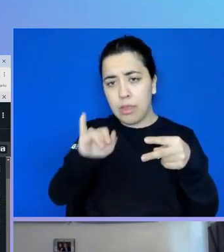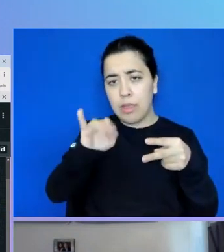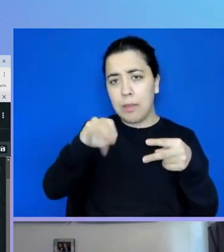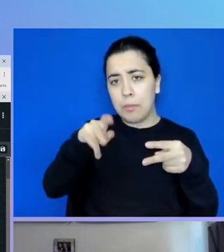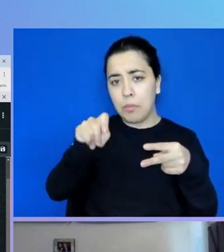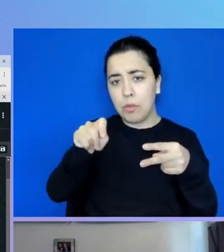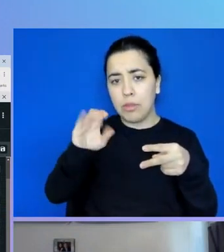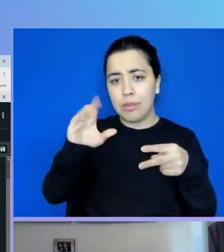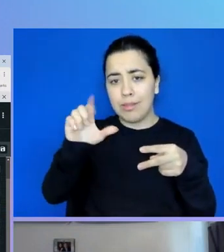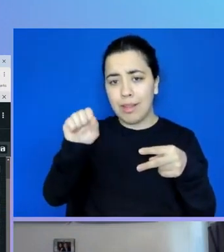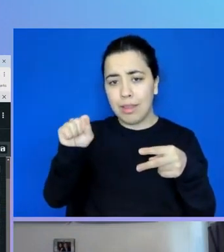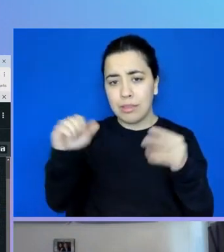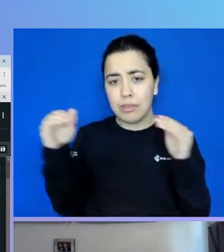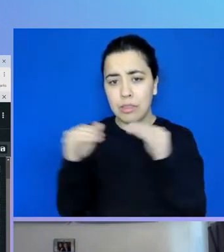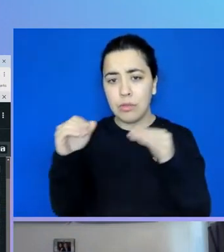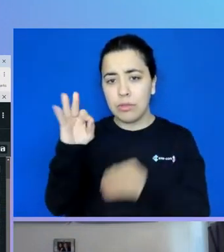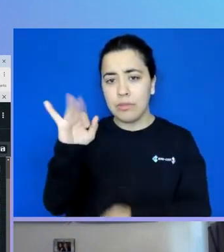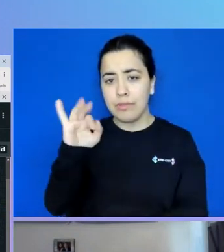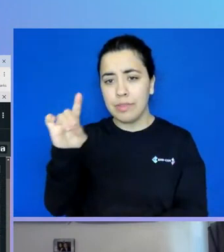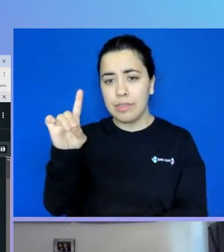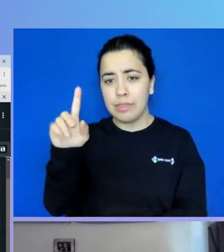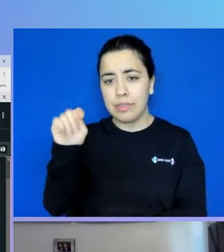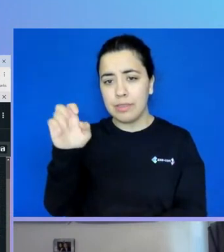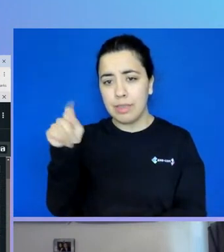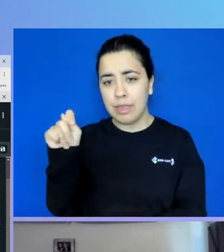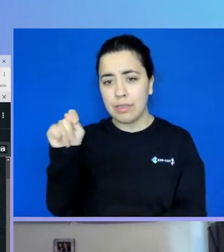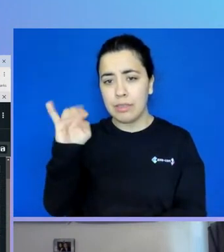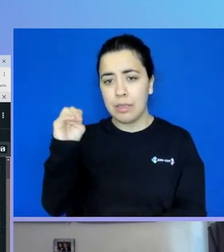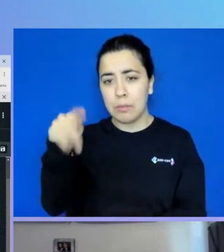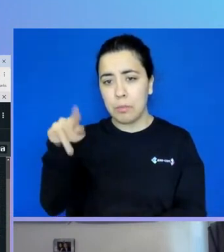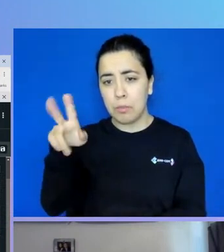field text input gives me the ID, um, showing me exactly what